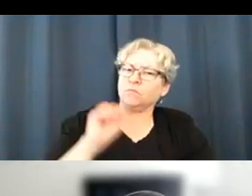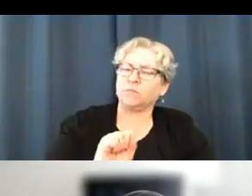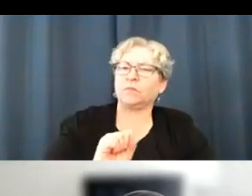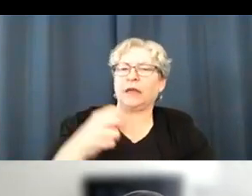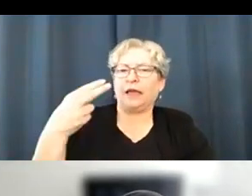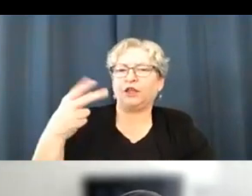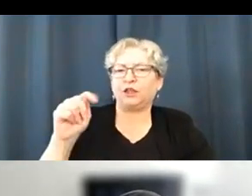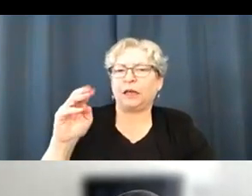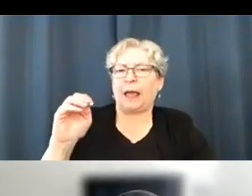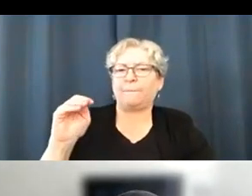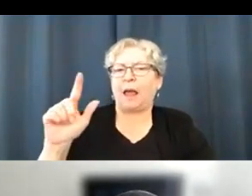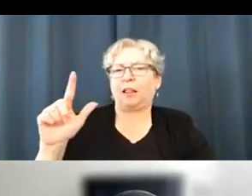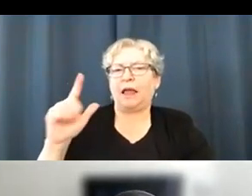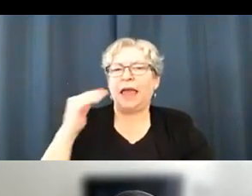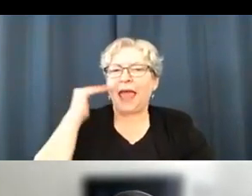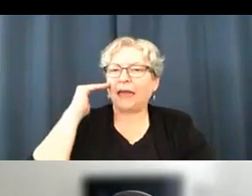that will be recognized by the screen reader.